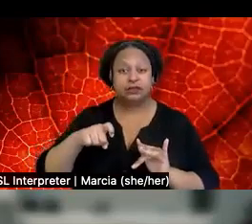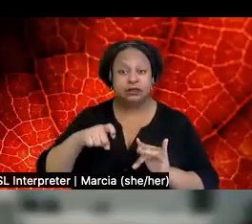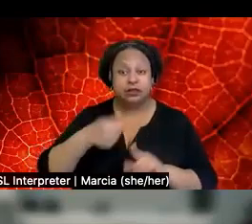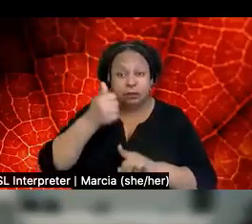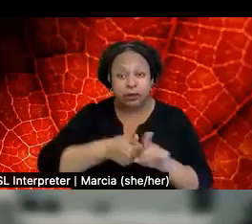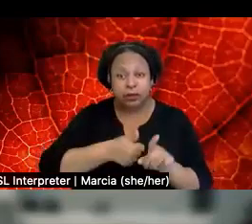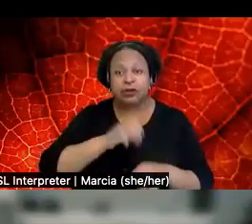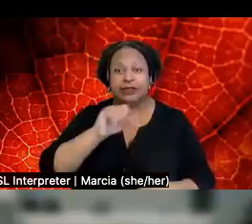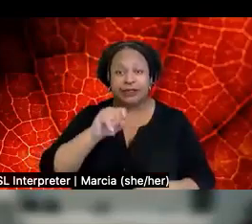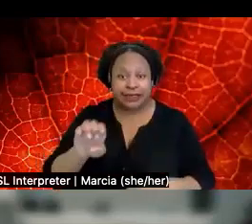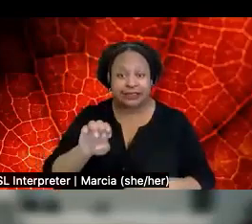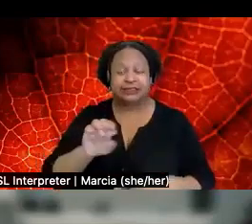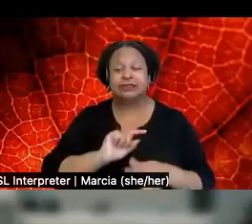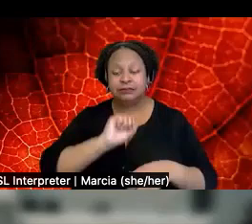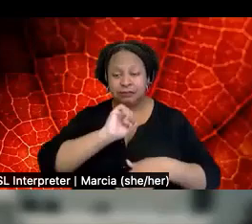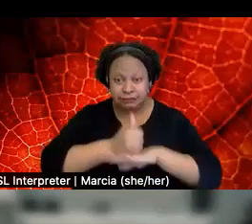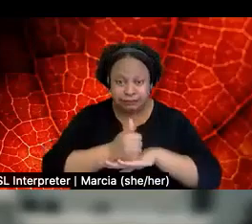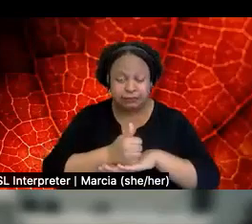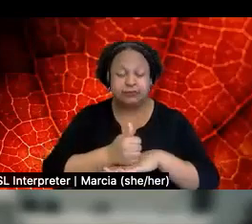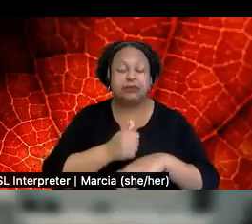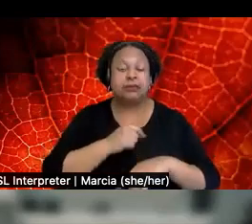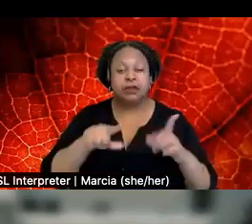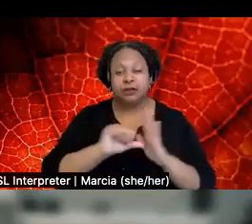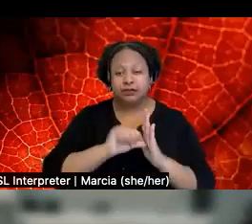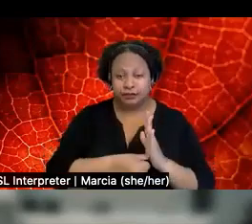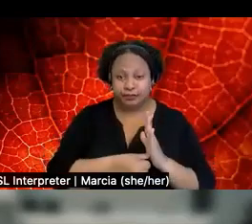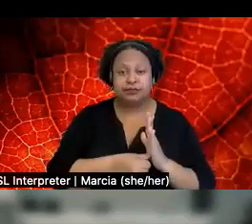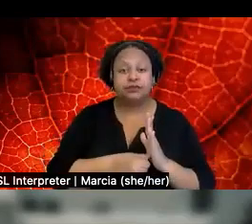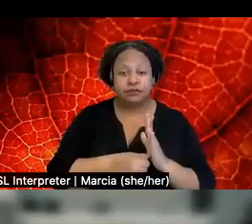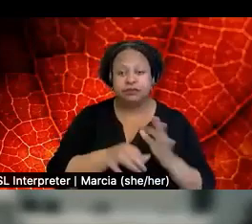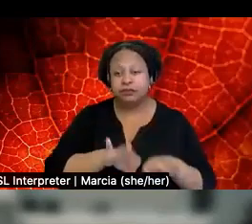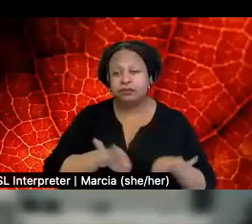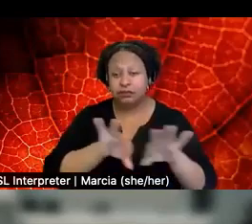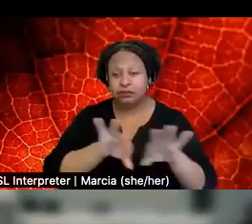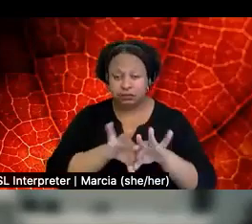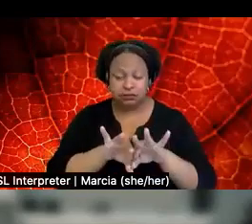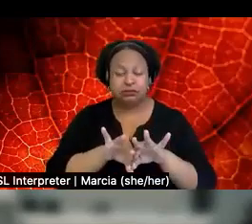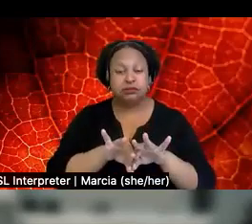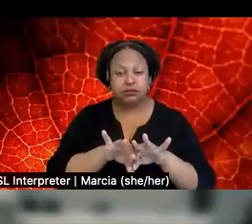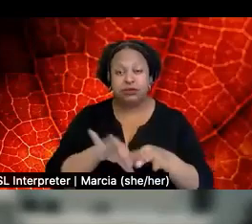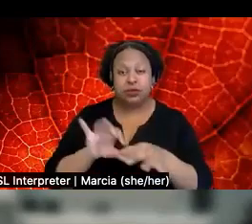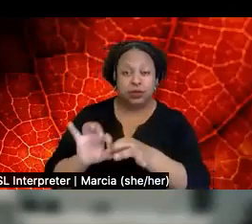But we really want to emphasize how critical it is that this relationship is there.